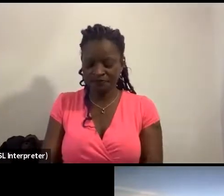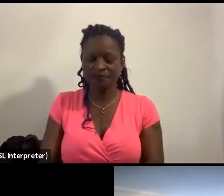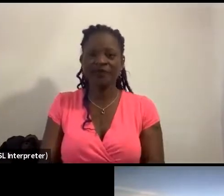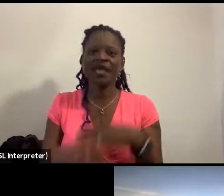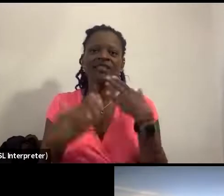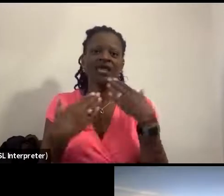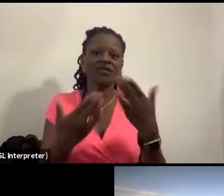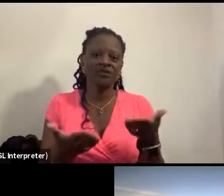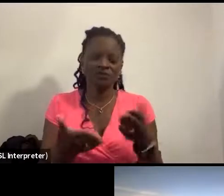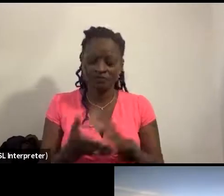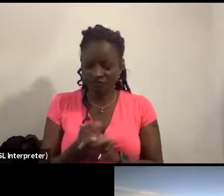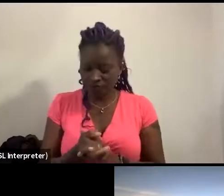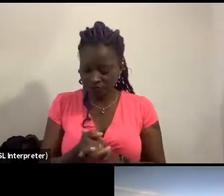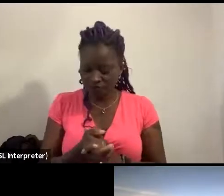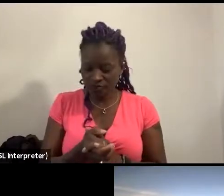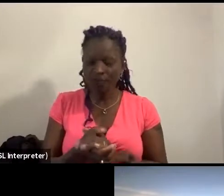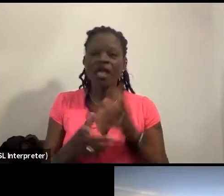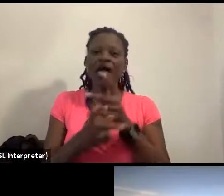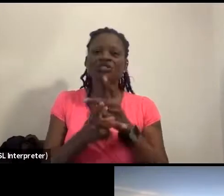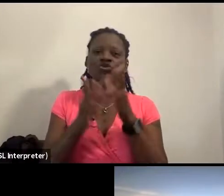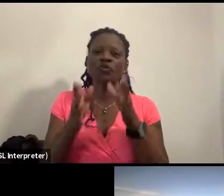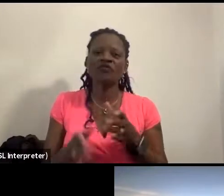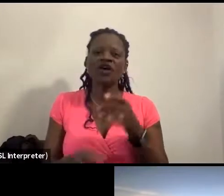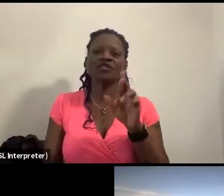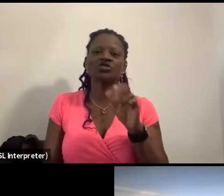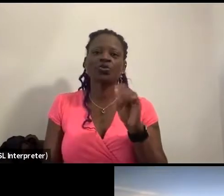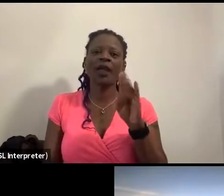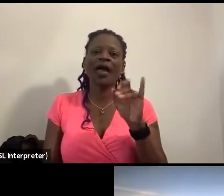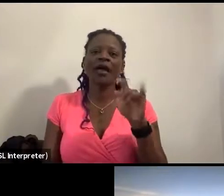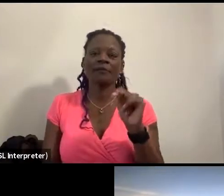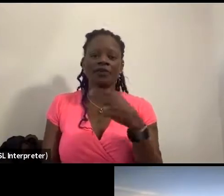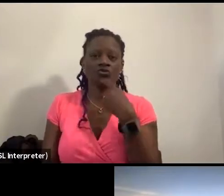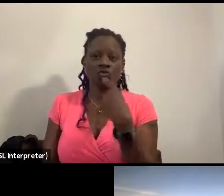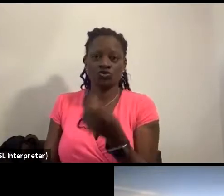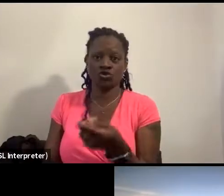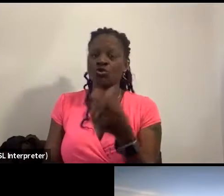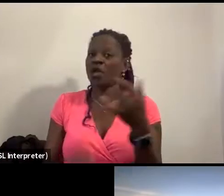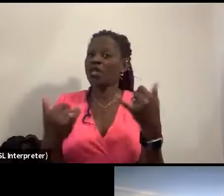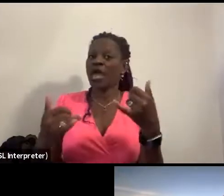Mase, as Supervisor Rabbitt mentioned, tomorrow the gates will open and anyone 16